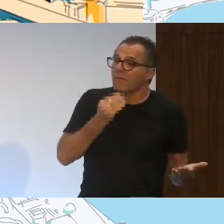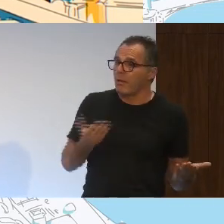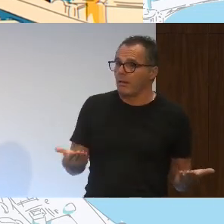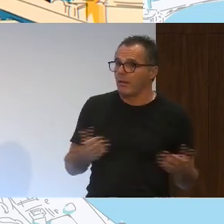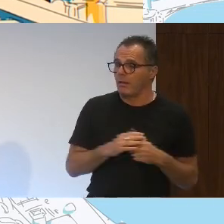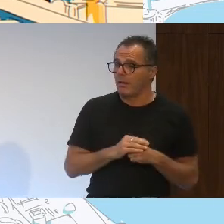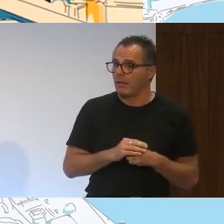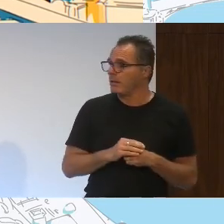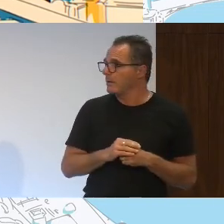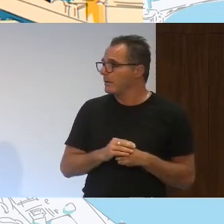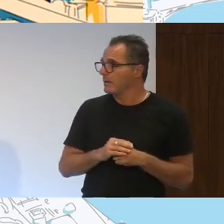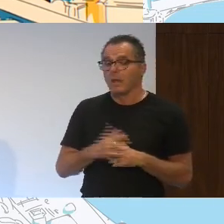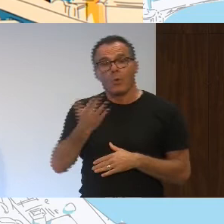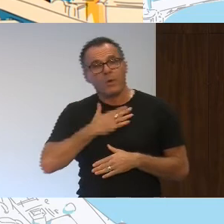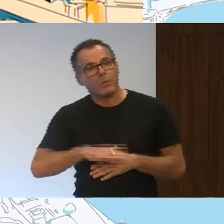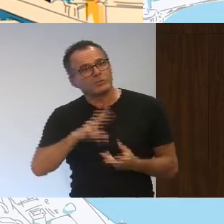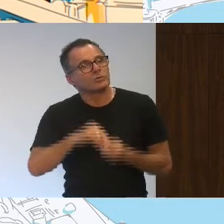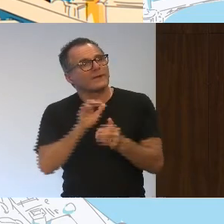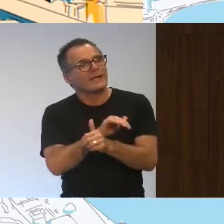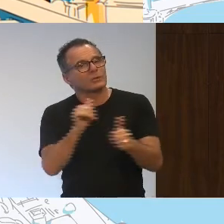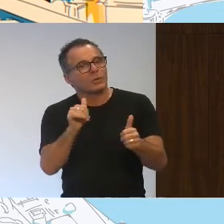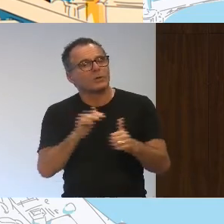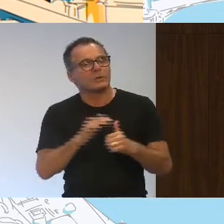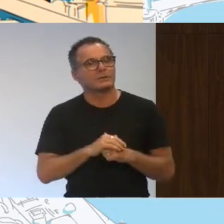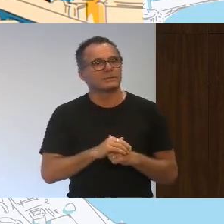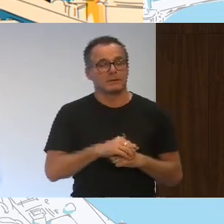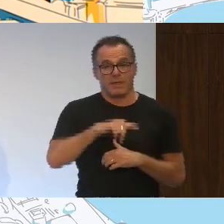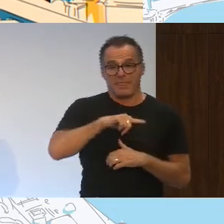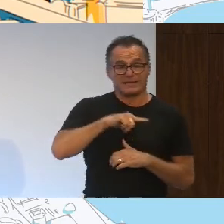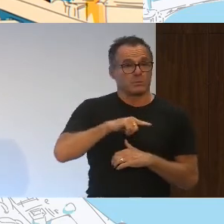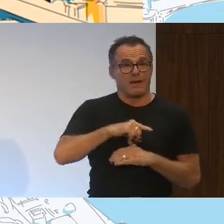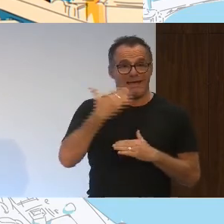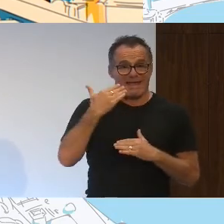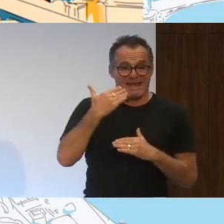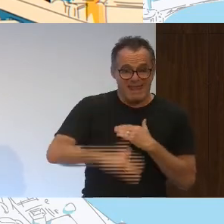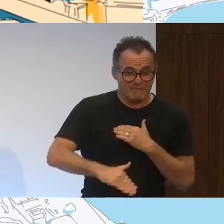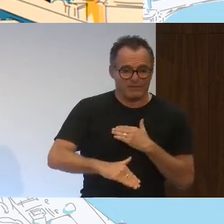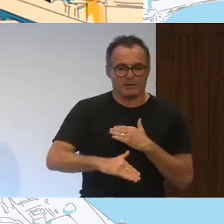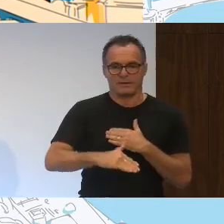We just want it to do some good, which is why we never, never attempted to patent any of it, because